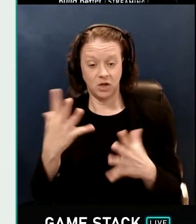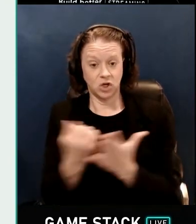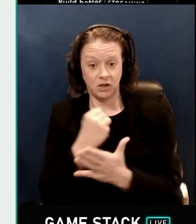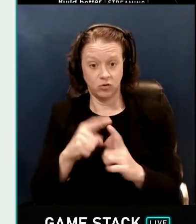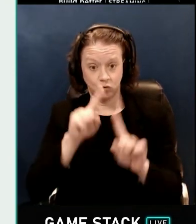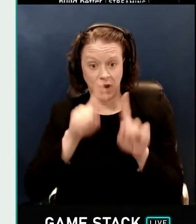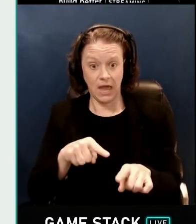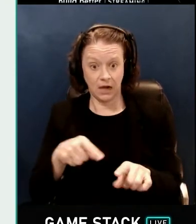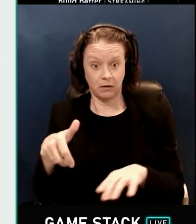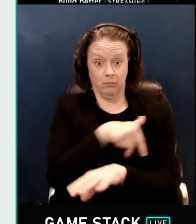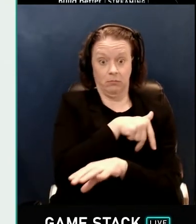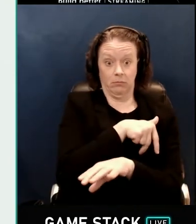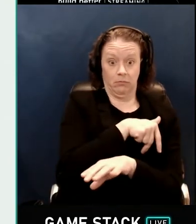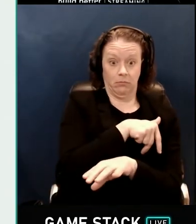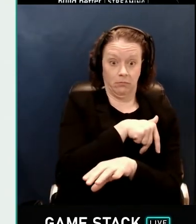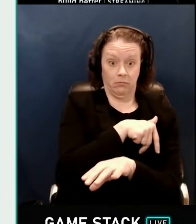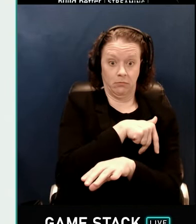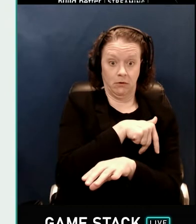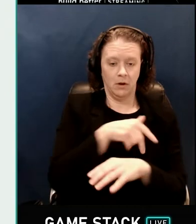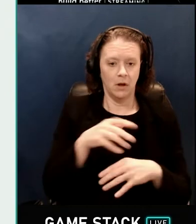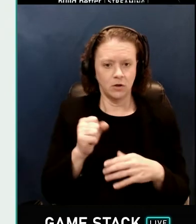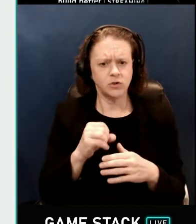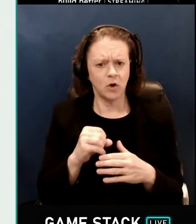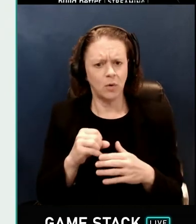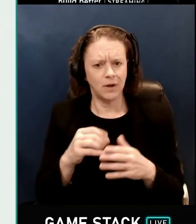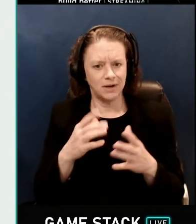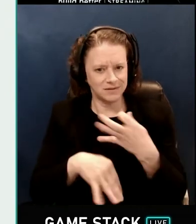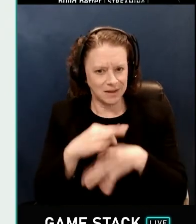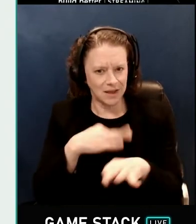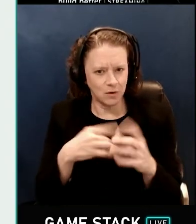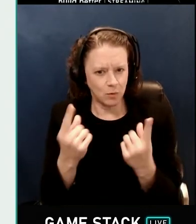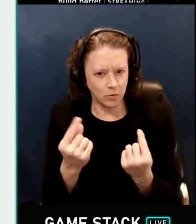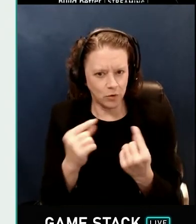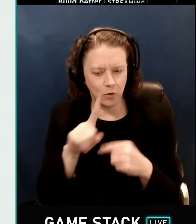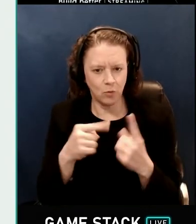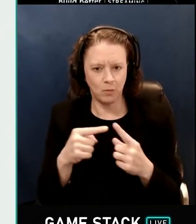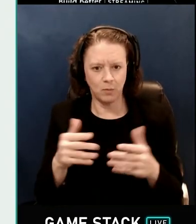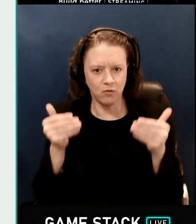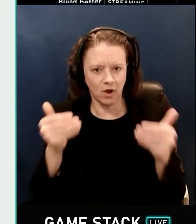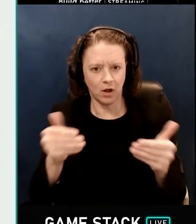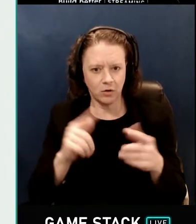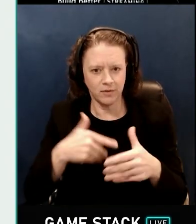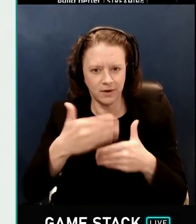So instead, what we're gonna do as we move on to the next frame,